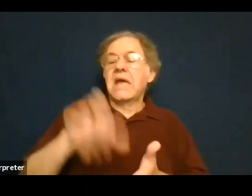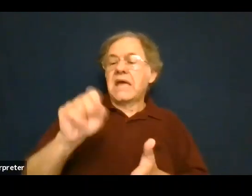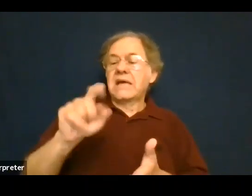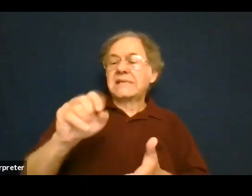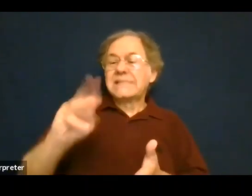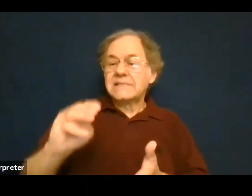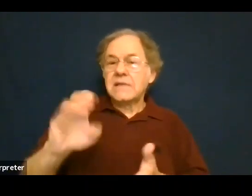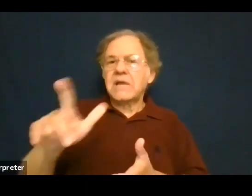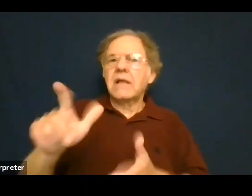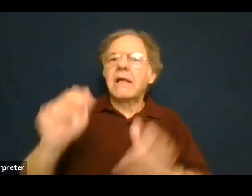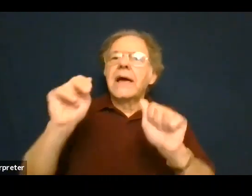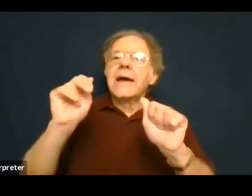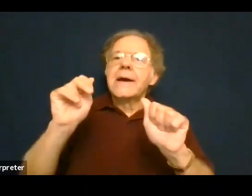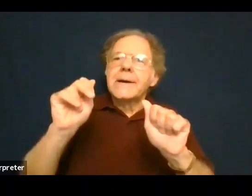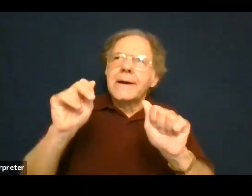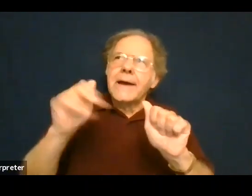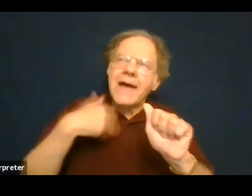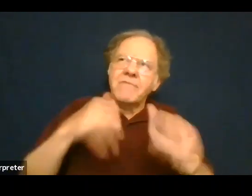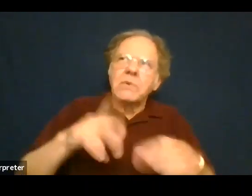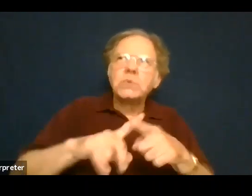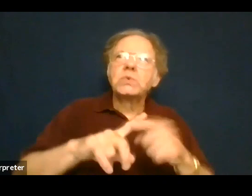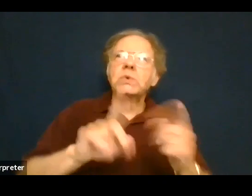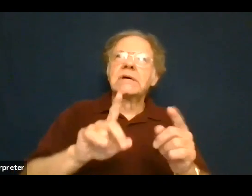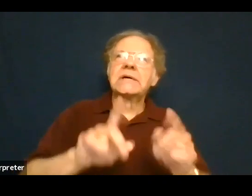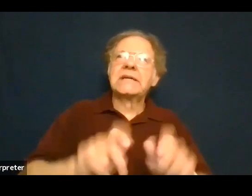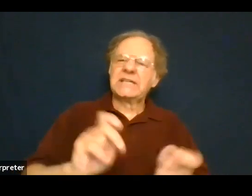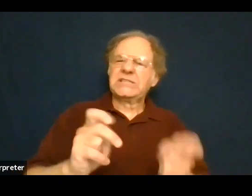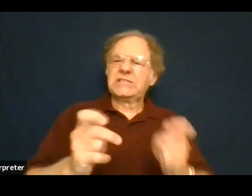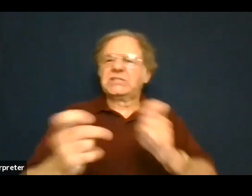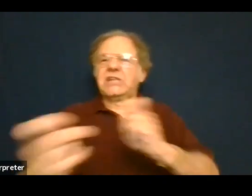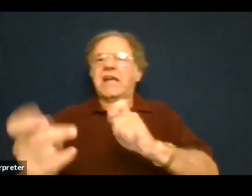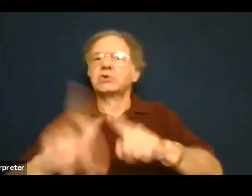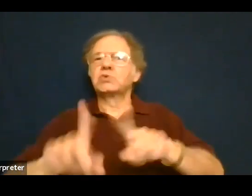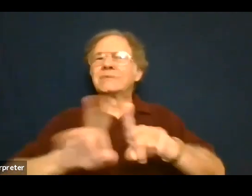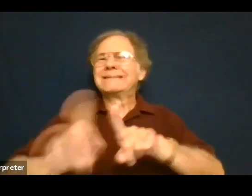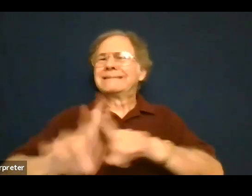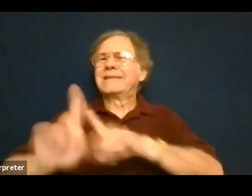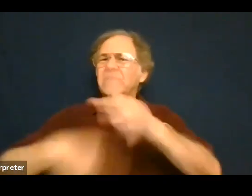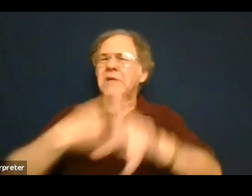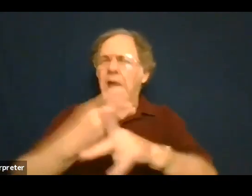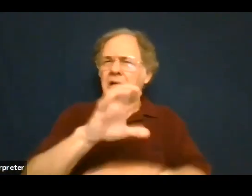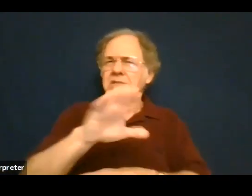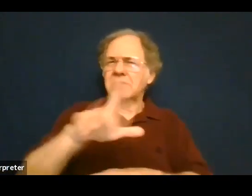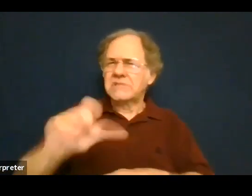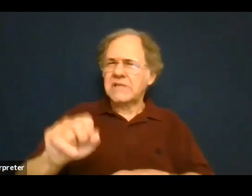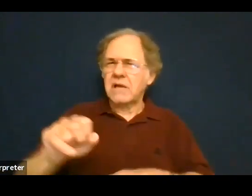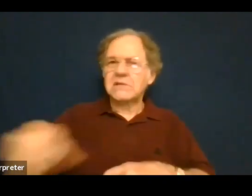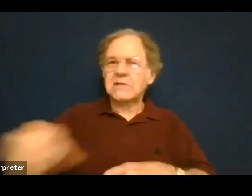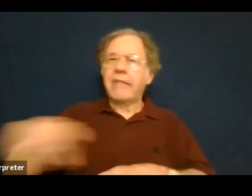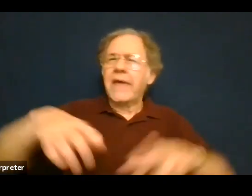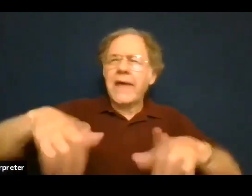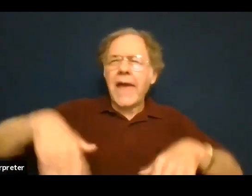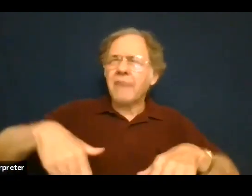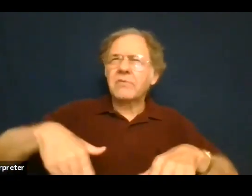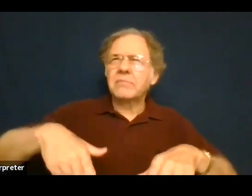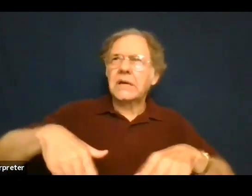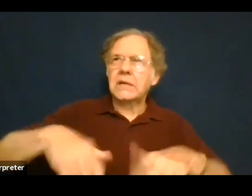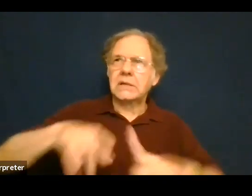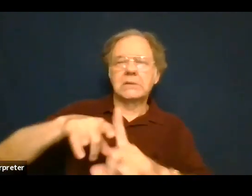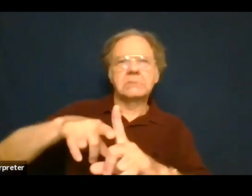to differentiate into multiple cell types. So they haven't really been designated as certain type of cell.